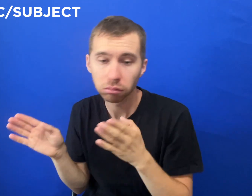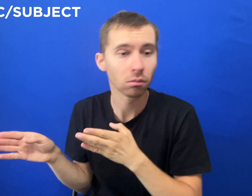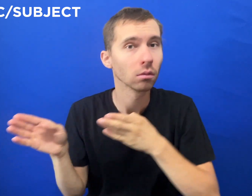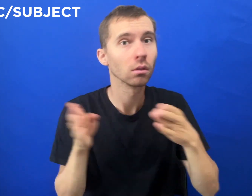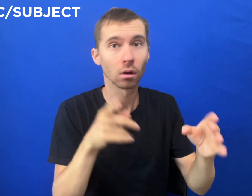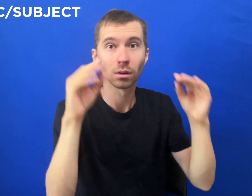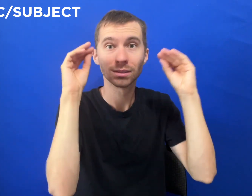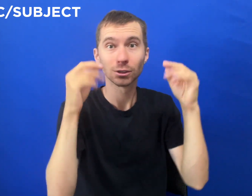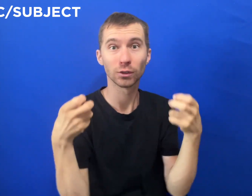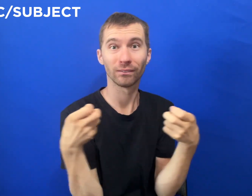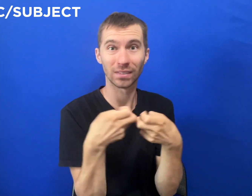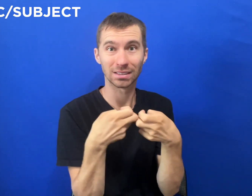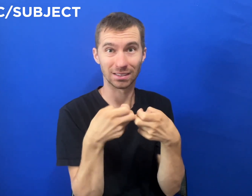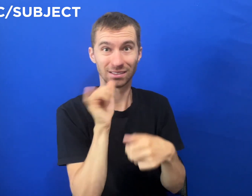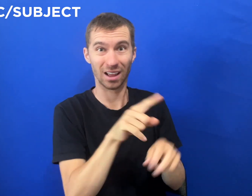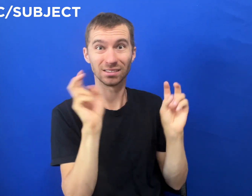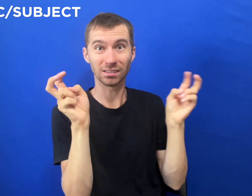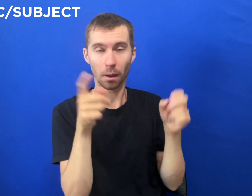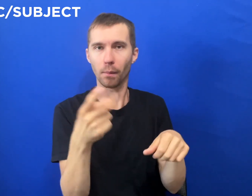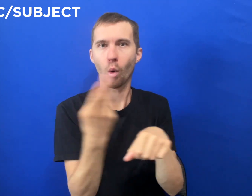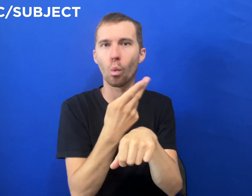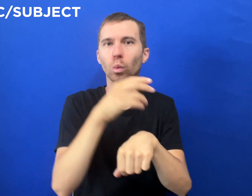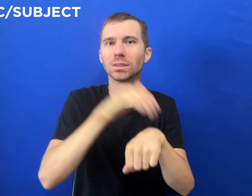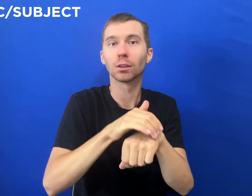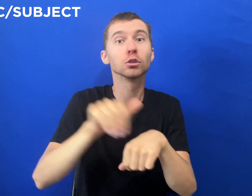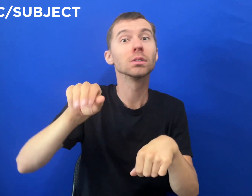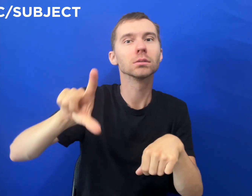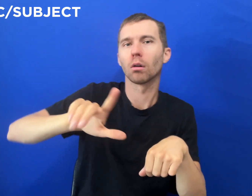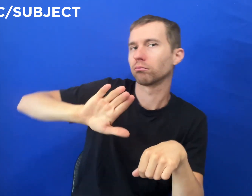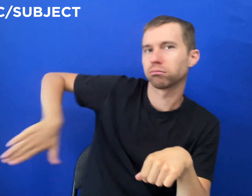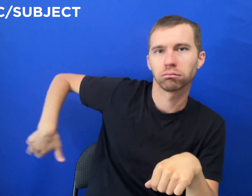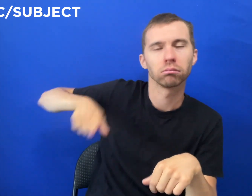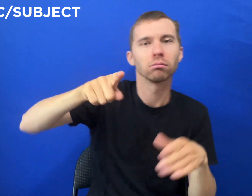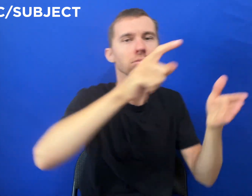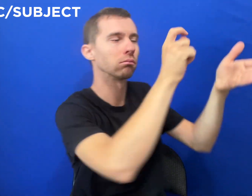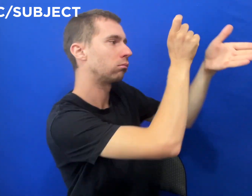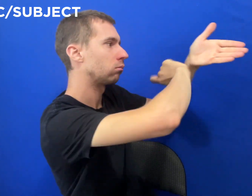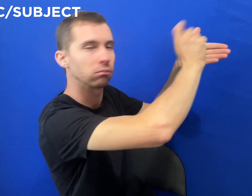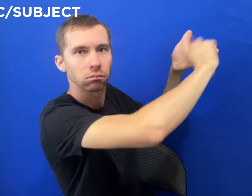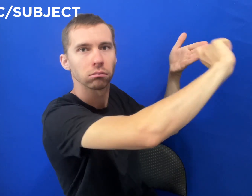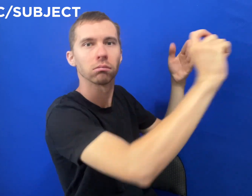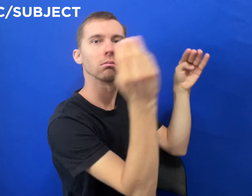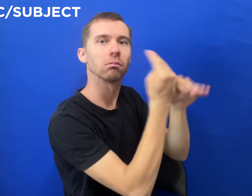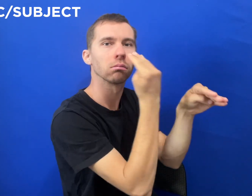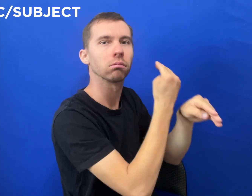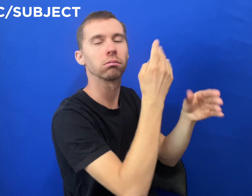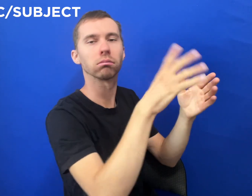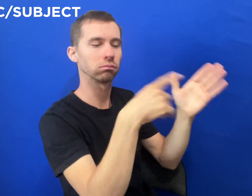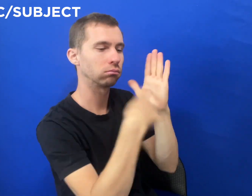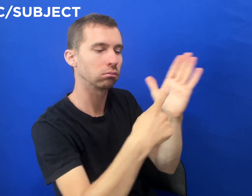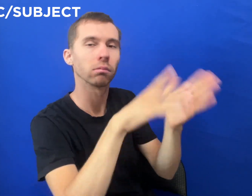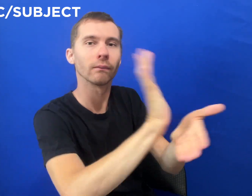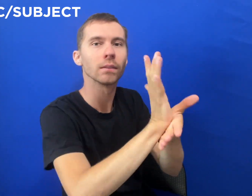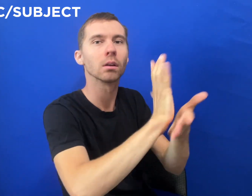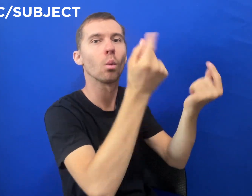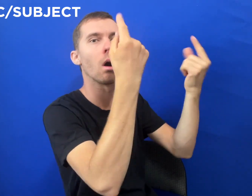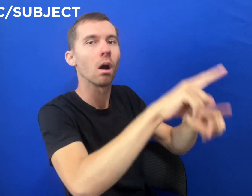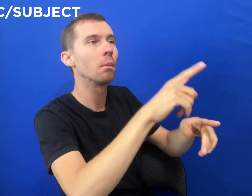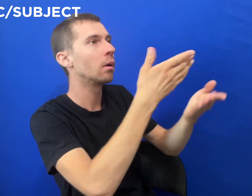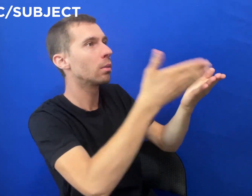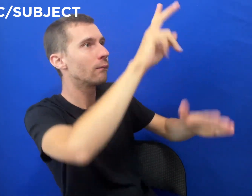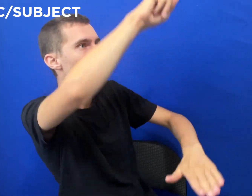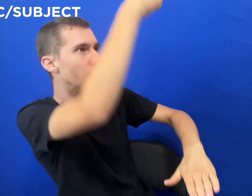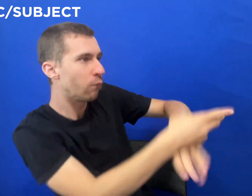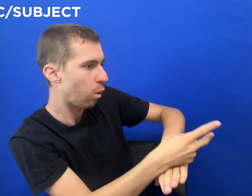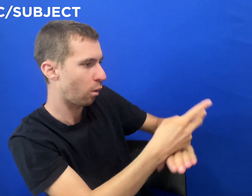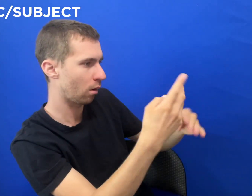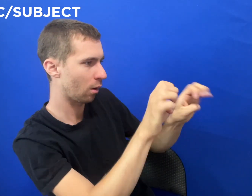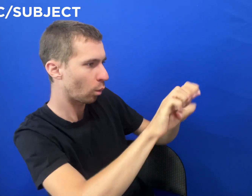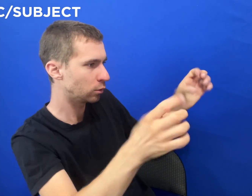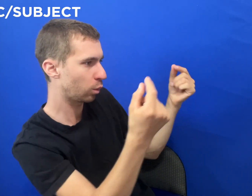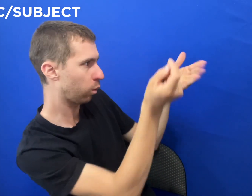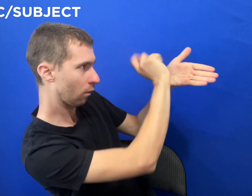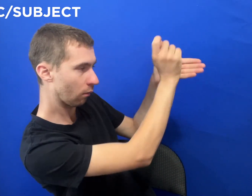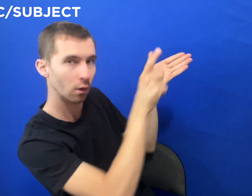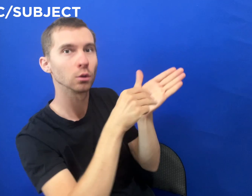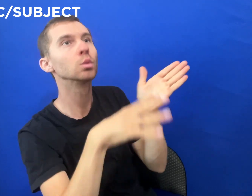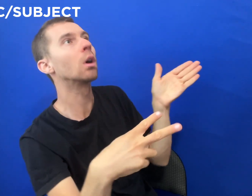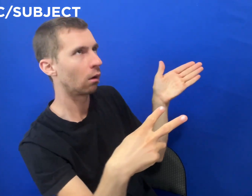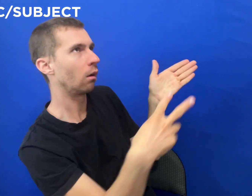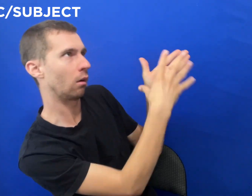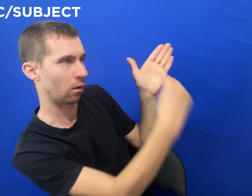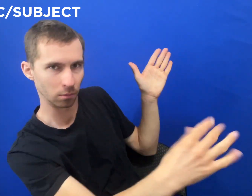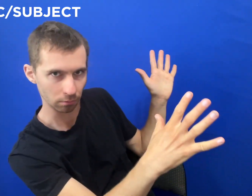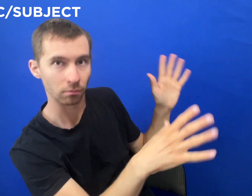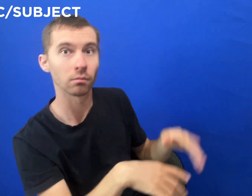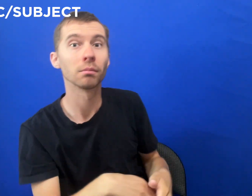Then, when you teach physics, you discard ASL completely and you use only English as you write on the whiteboard and show videos of objects falling down and then you have students copy the equations that you write down.